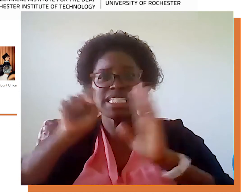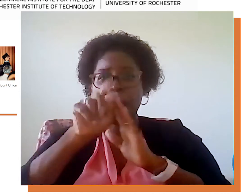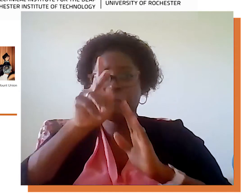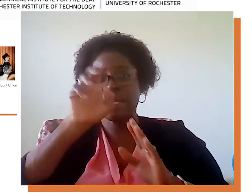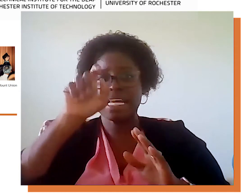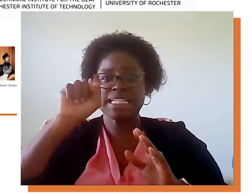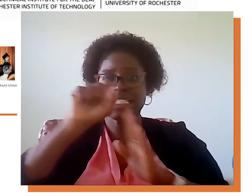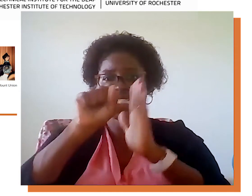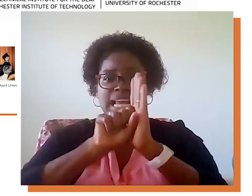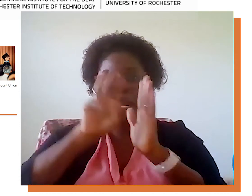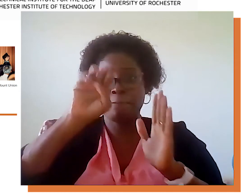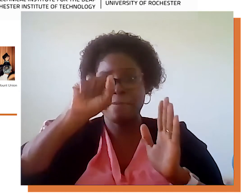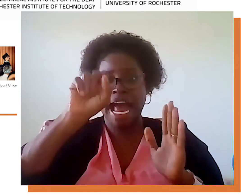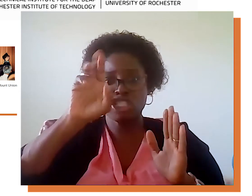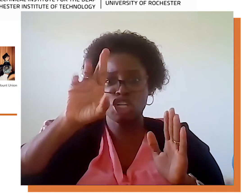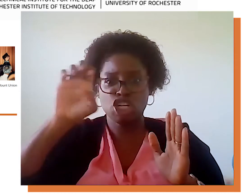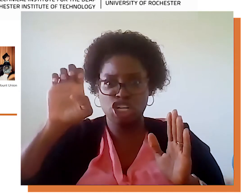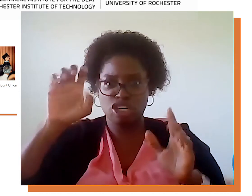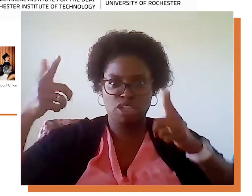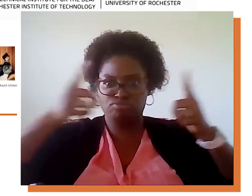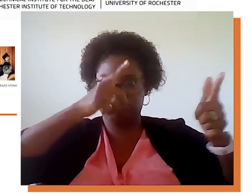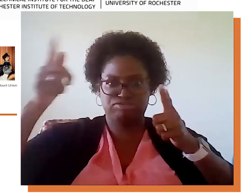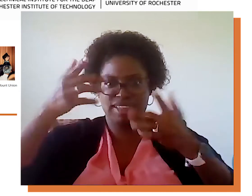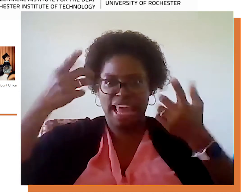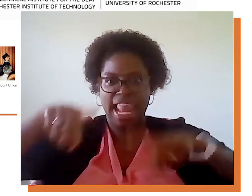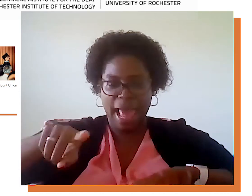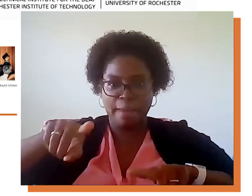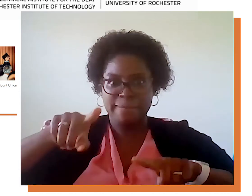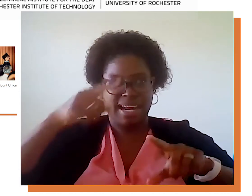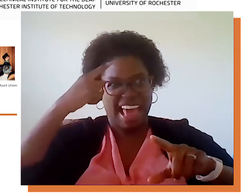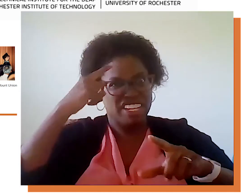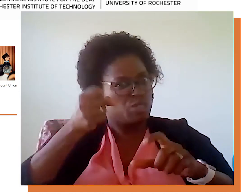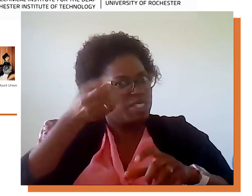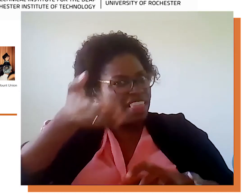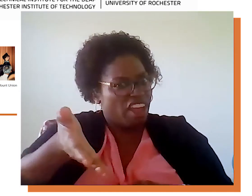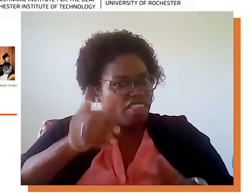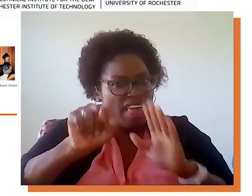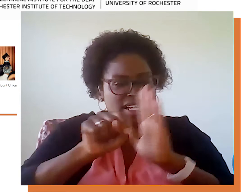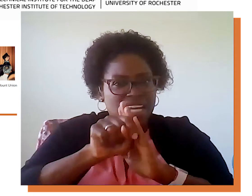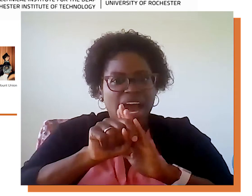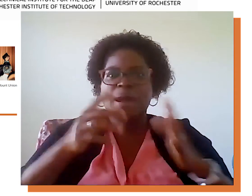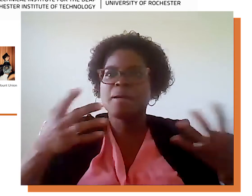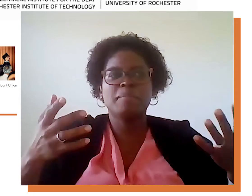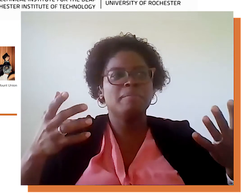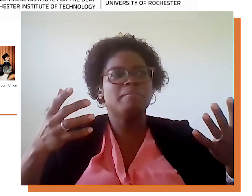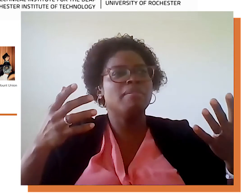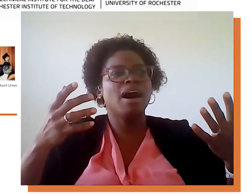And I believe that she was there at Kent State University when they had the terrible massacre that happened.